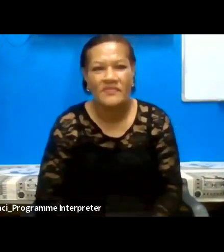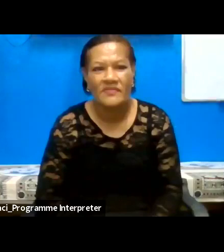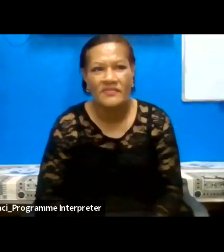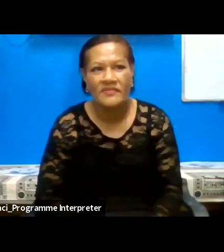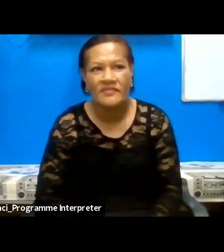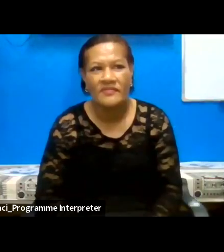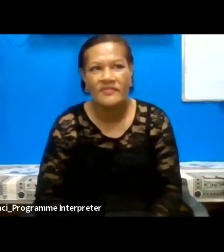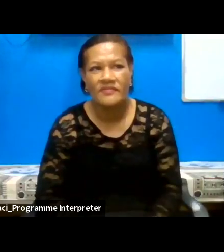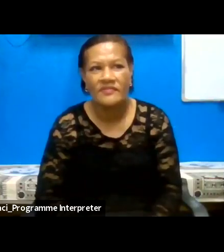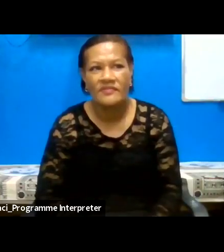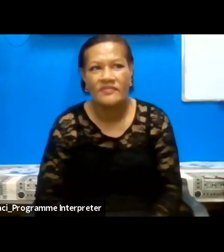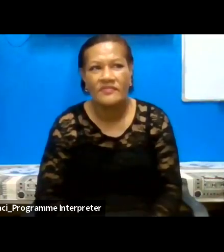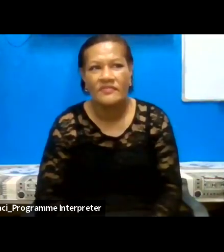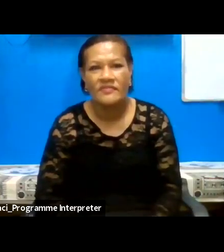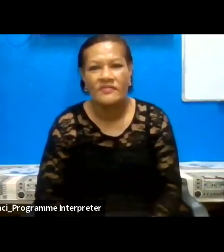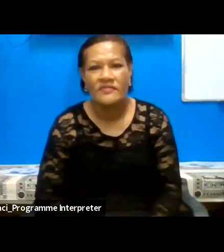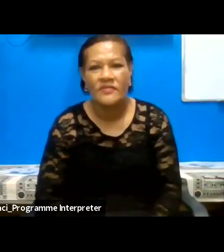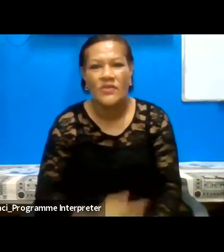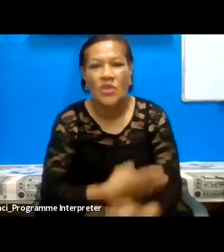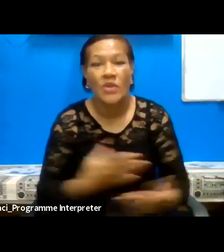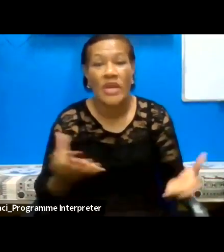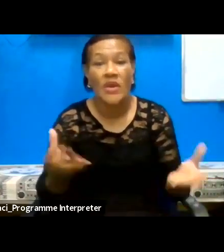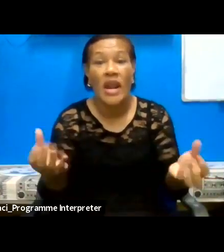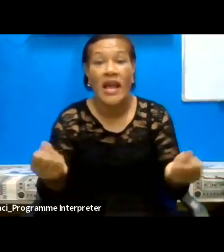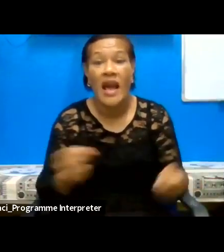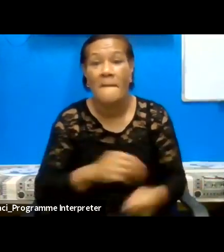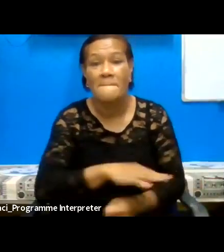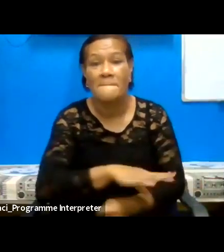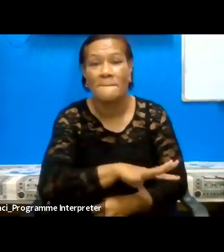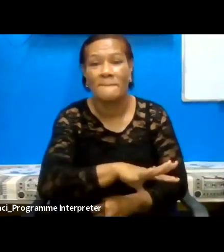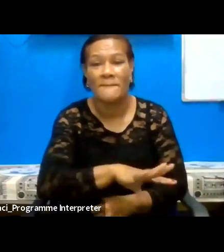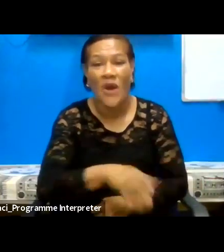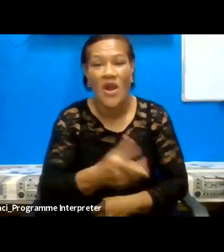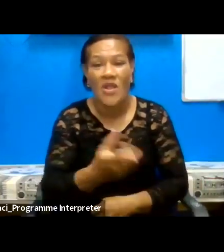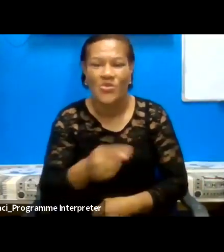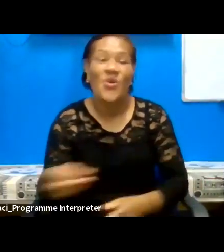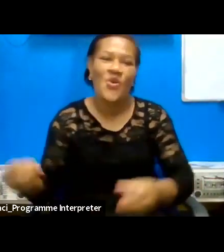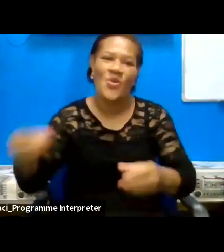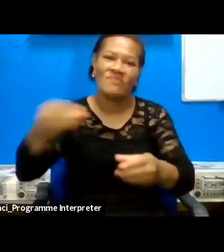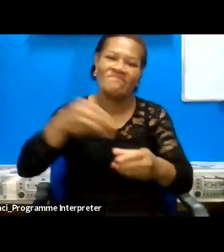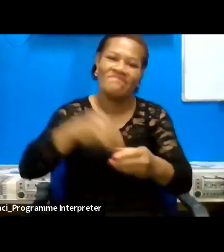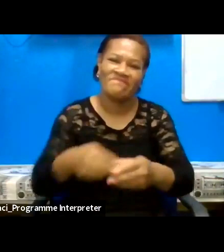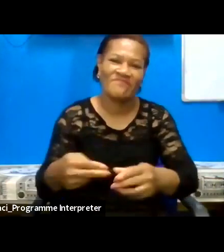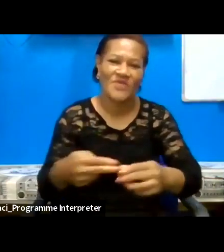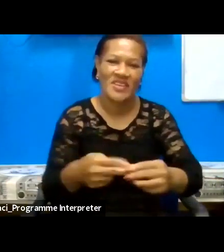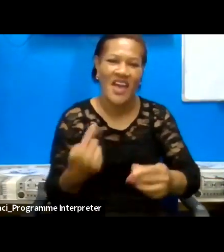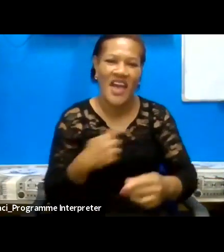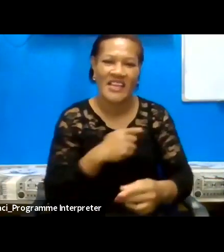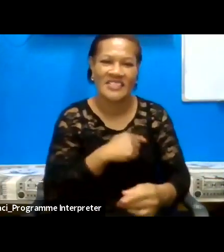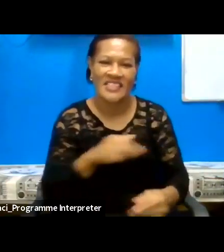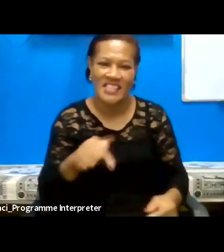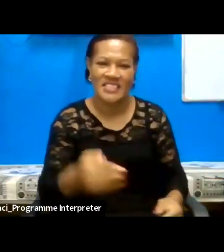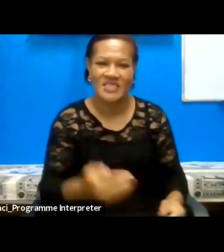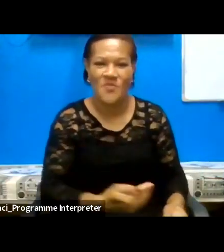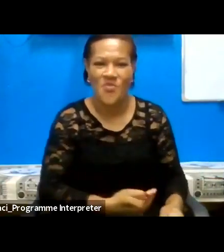us as teachers here at the school and likewise, for those of us who are tuning in. Okay,